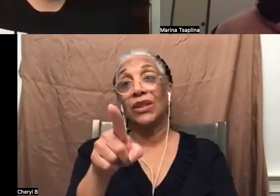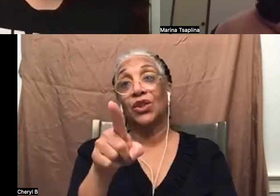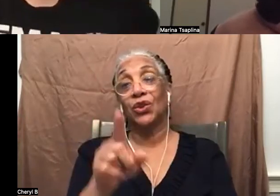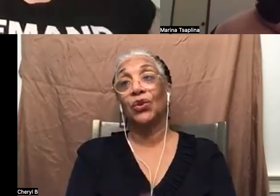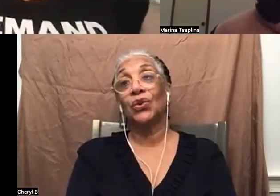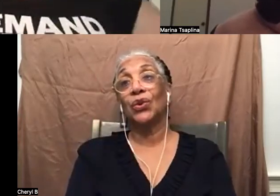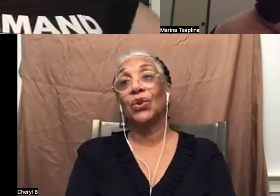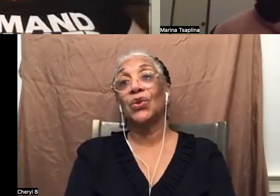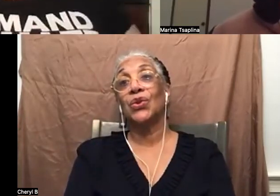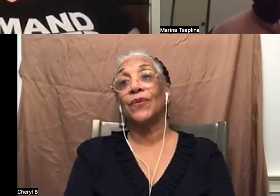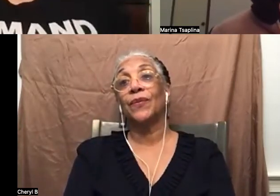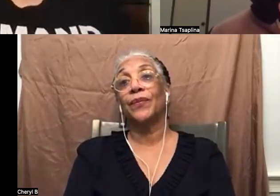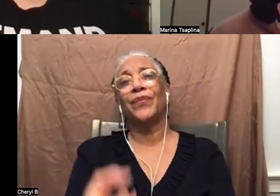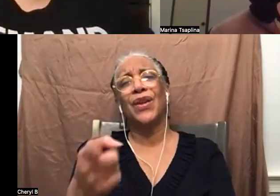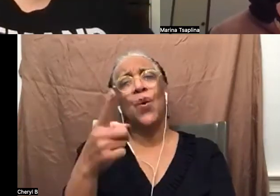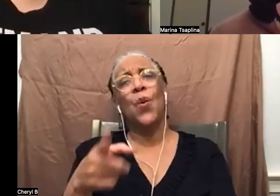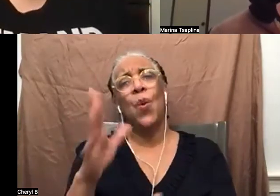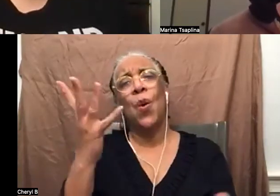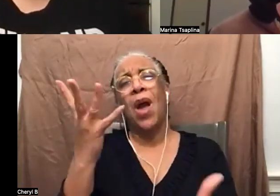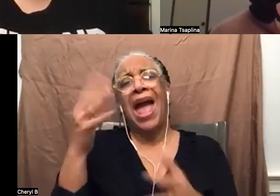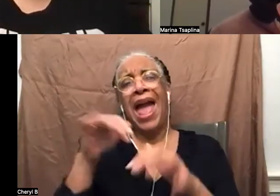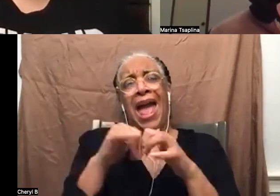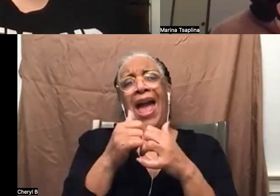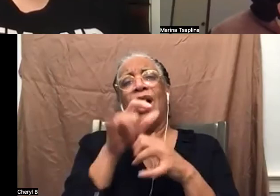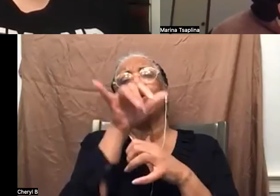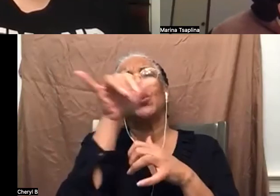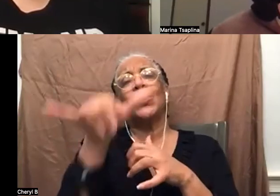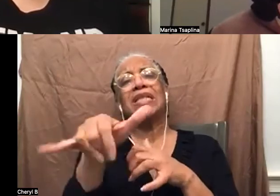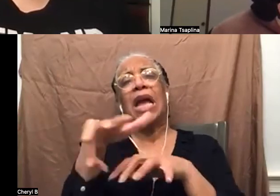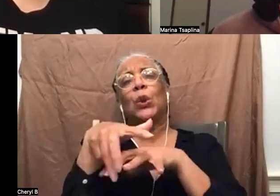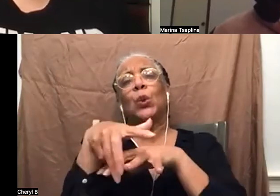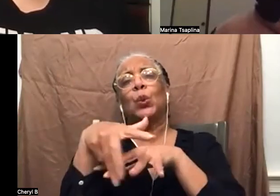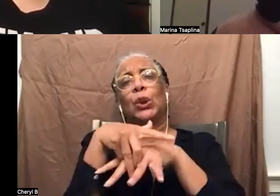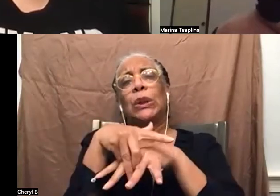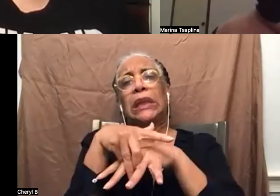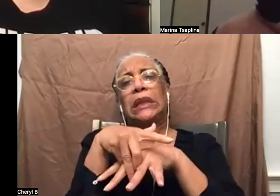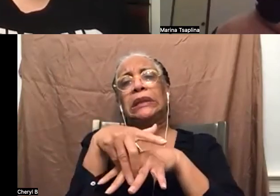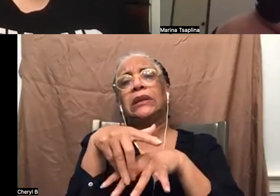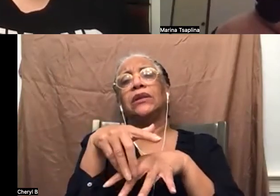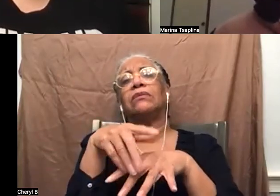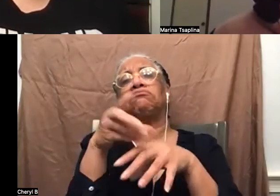What keeps you rooted in the work? What keeps you rooted in your commitment?